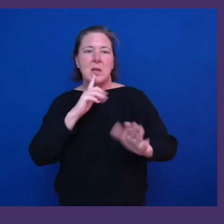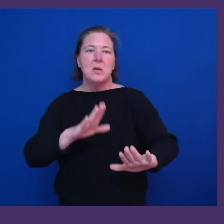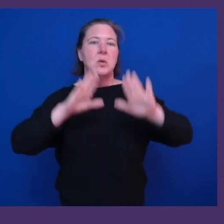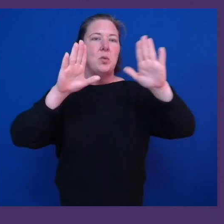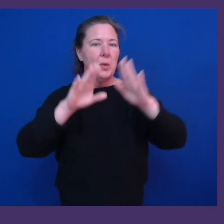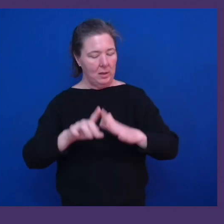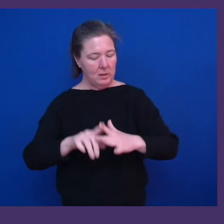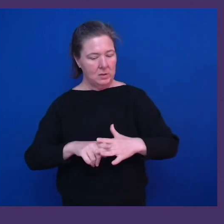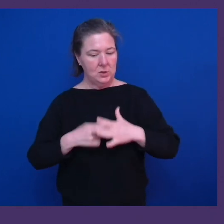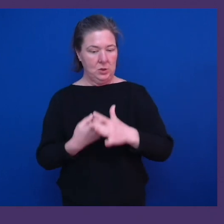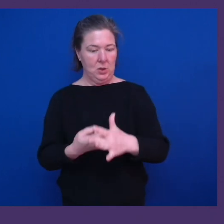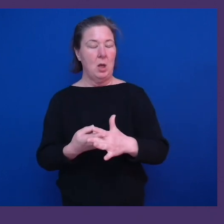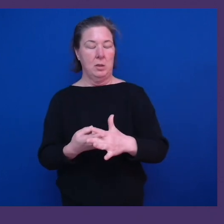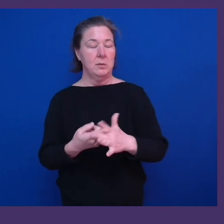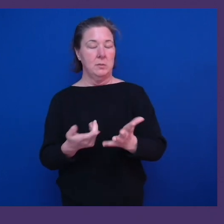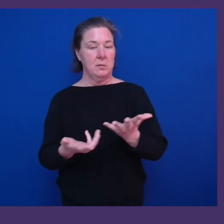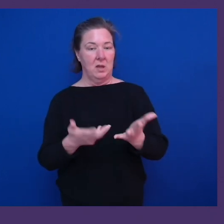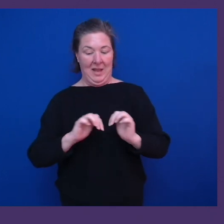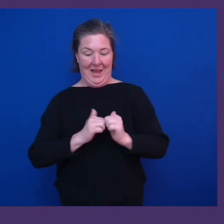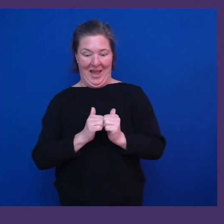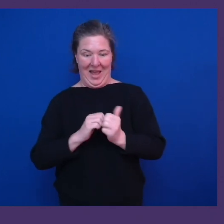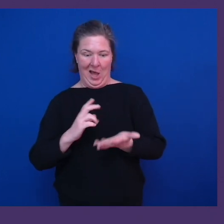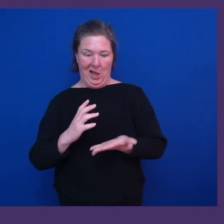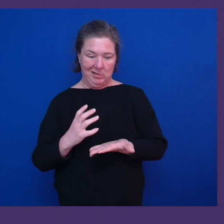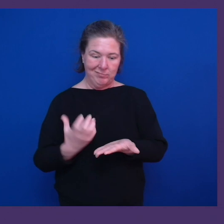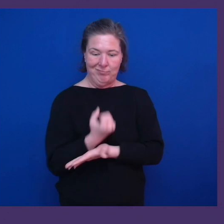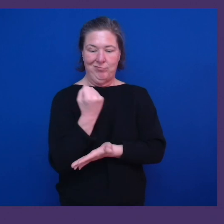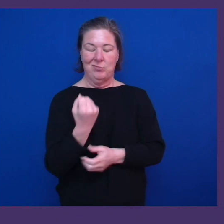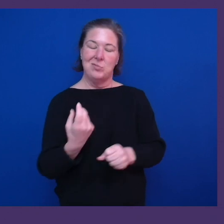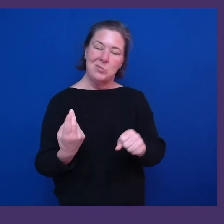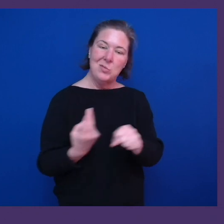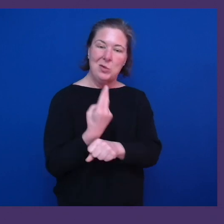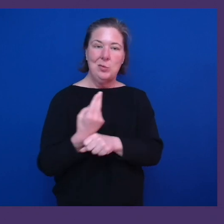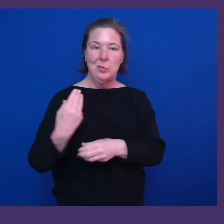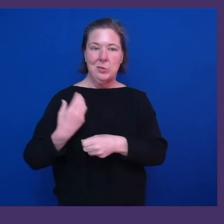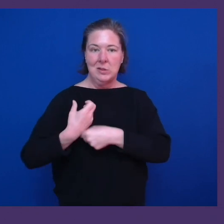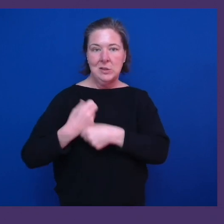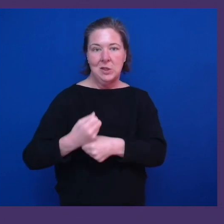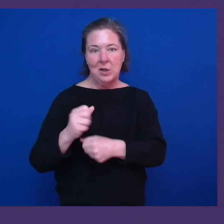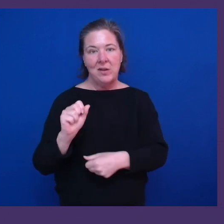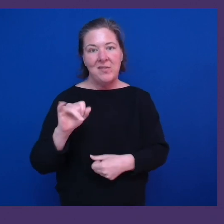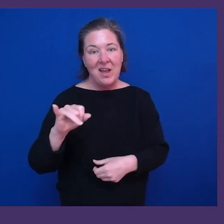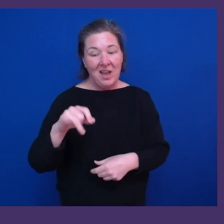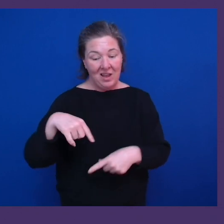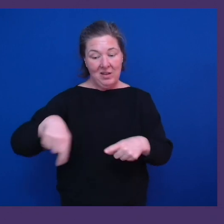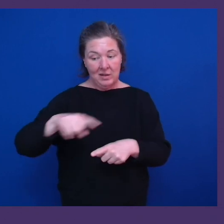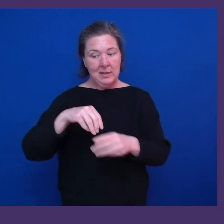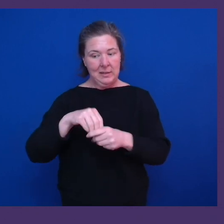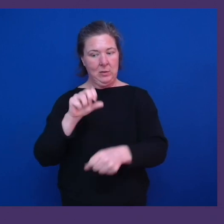to leverage generative AI in the workplace. But at the same time, given all of these great capabilities,